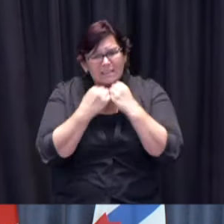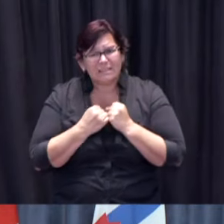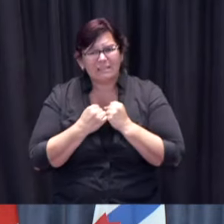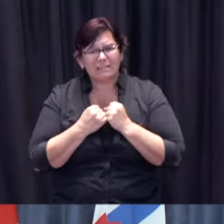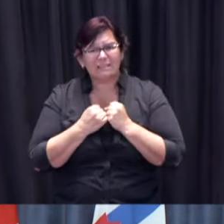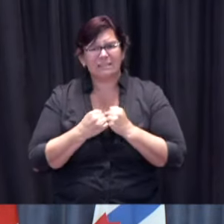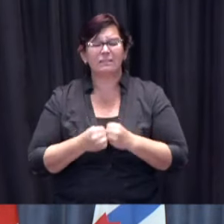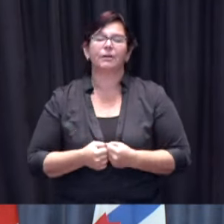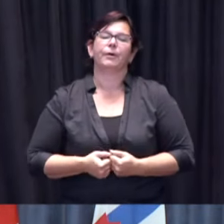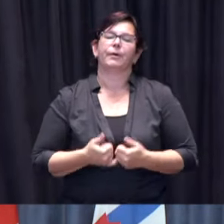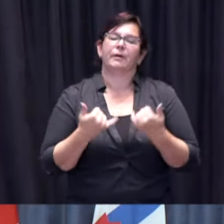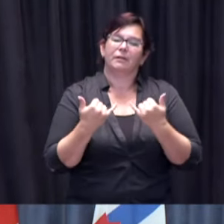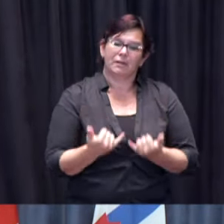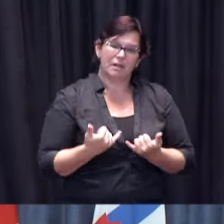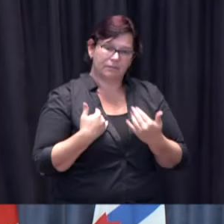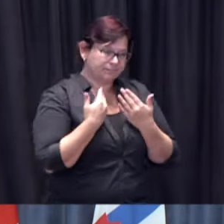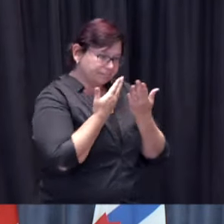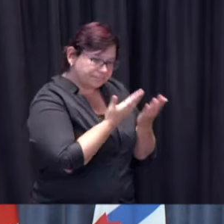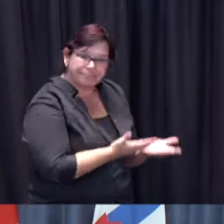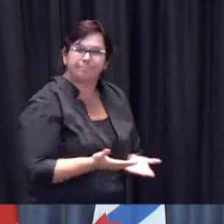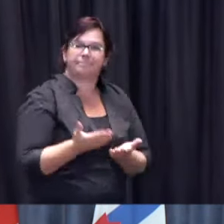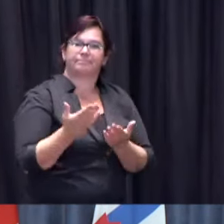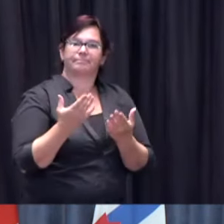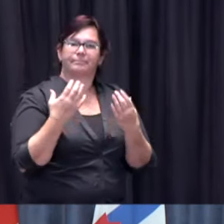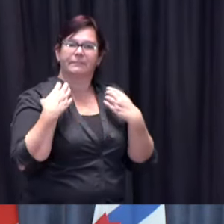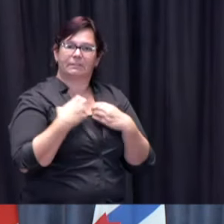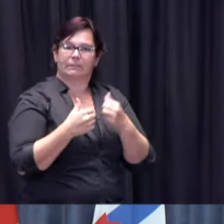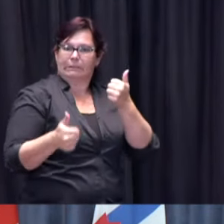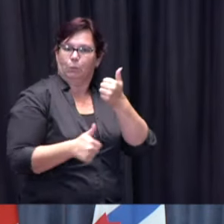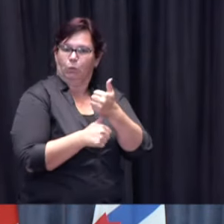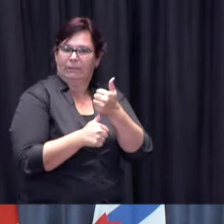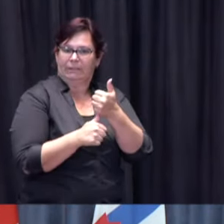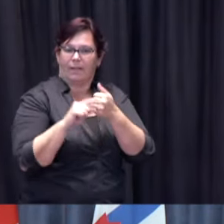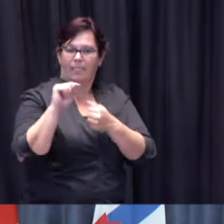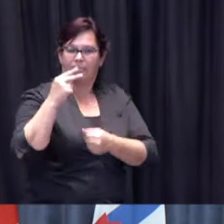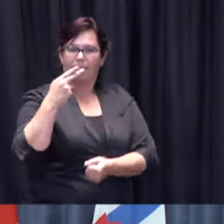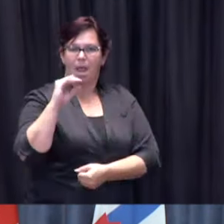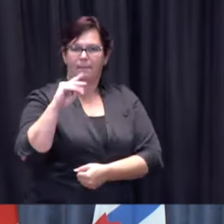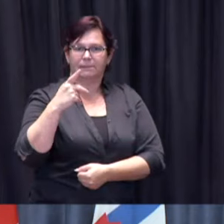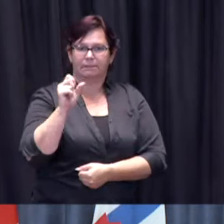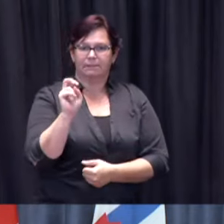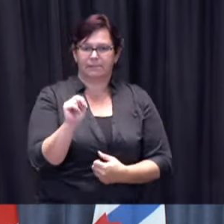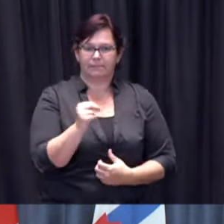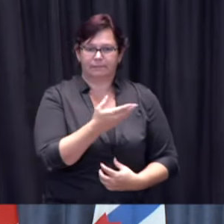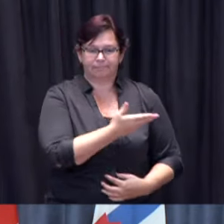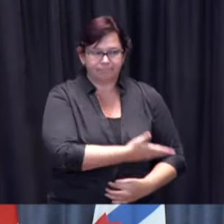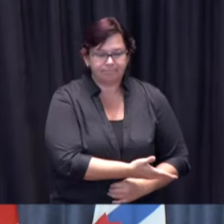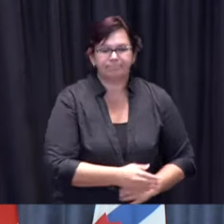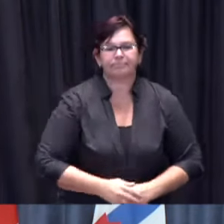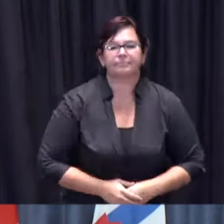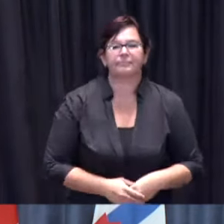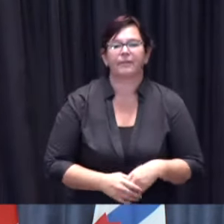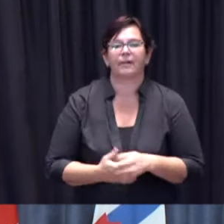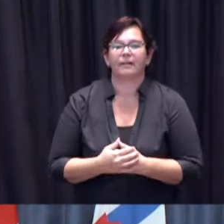Chair of Economic Development to speak. Deputy Mayor Thompson: Thank you very much and good afternoon. Thank you very much Mayor Tory